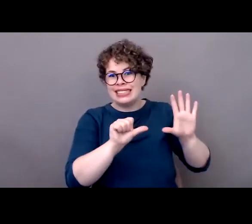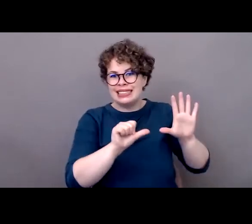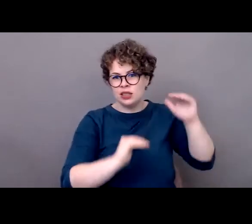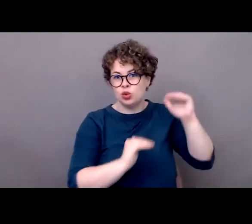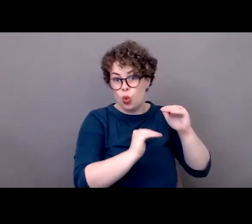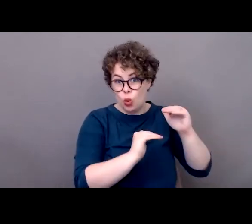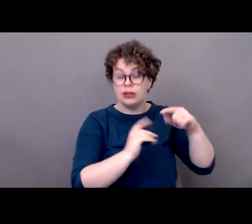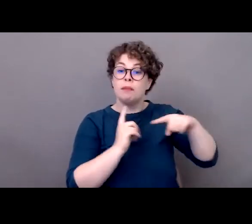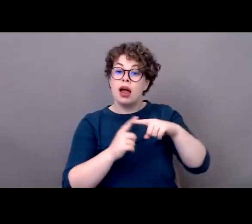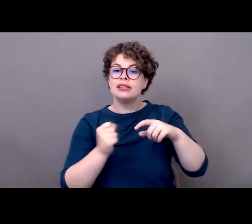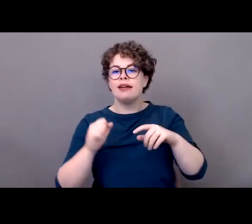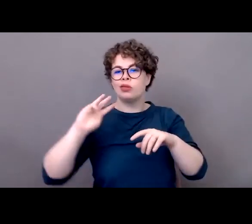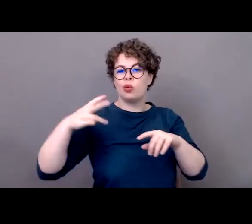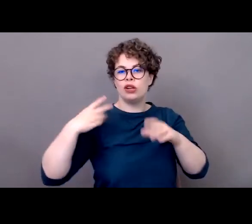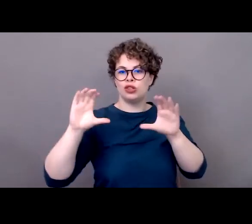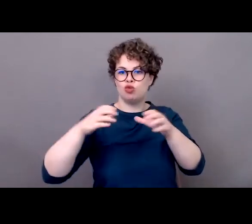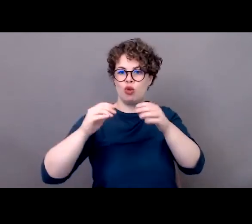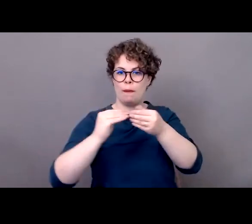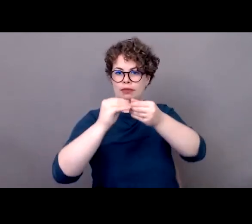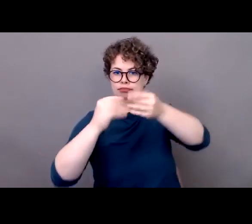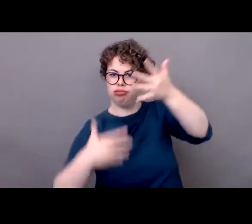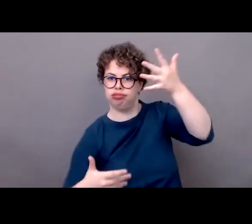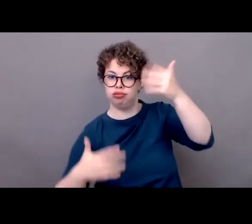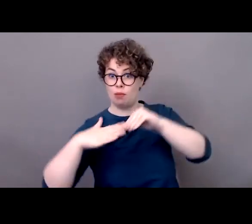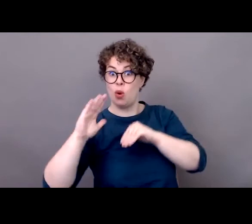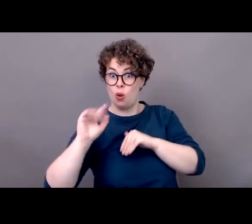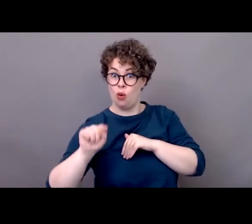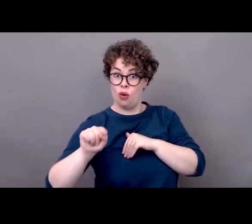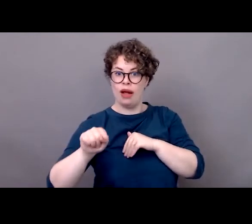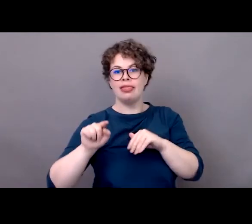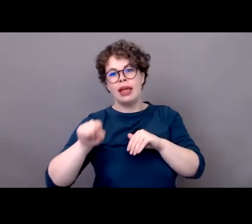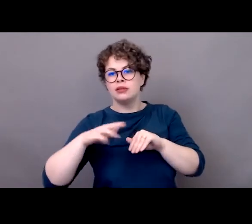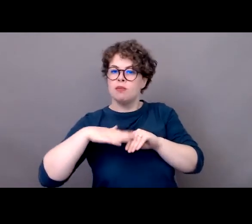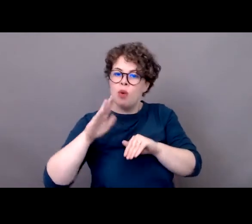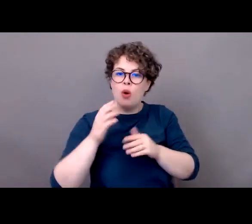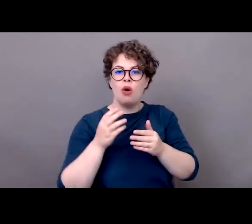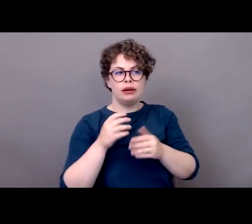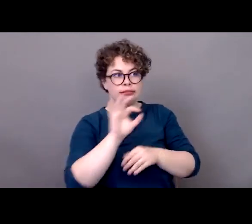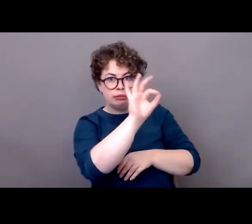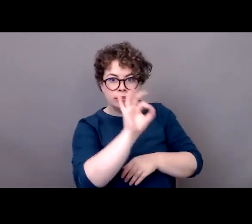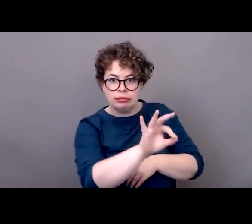which contains additional questions that capture information around anxiety, depression, pain,